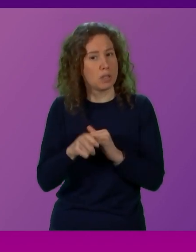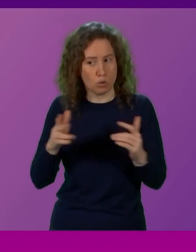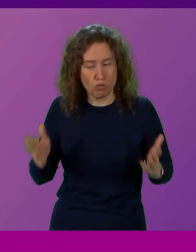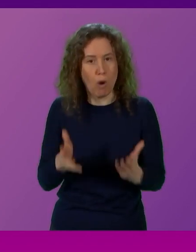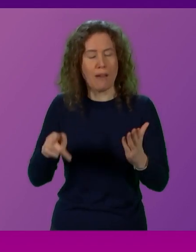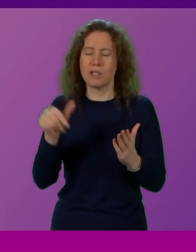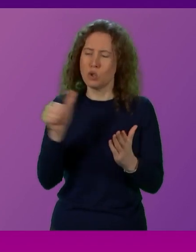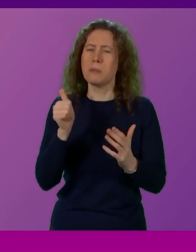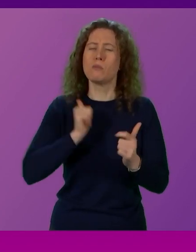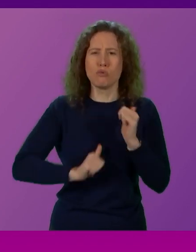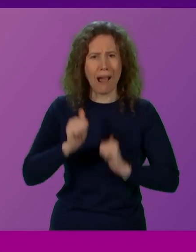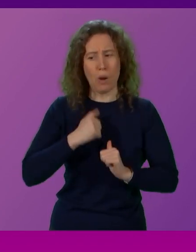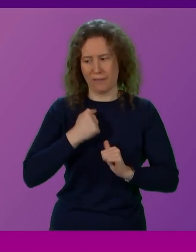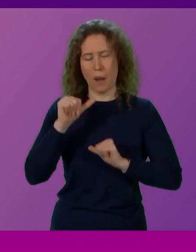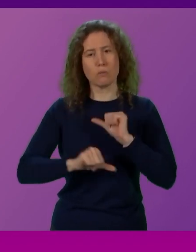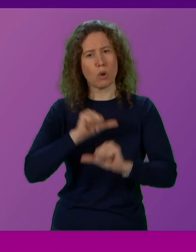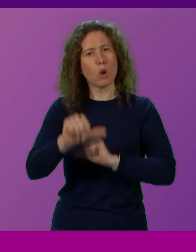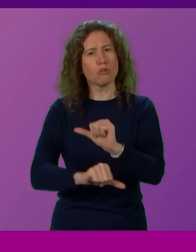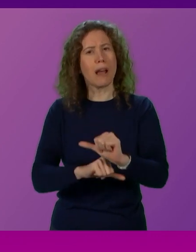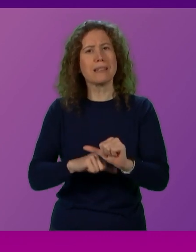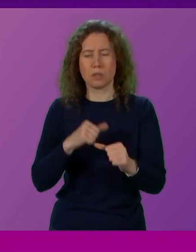be proud of the progress on tackling period poverty.